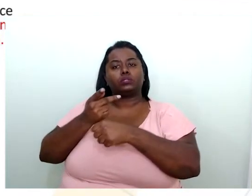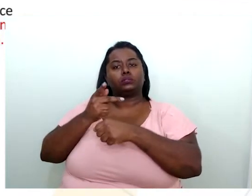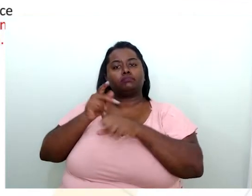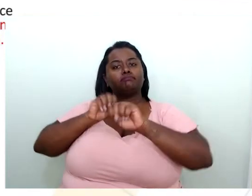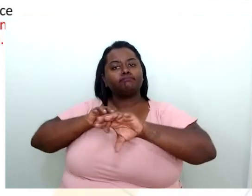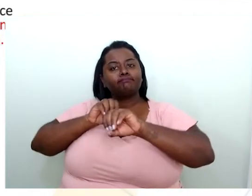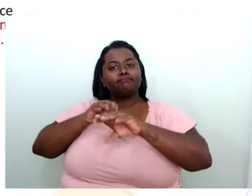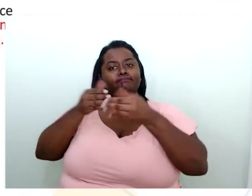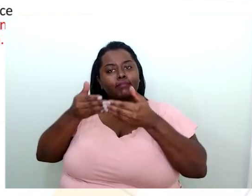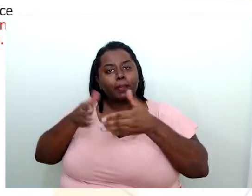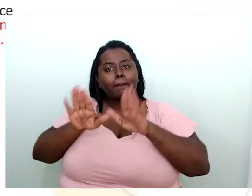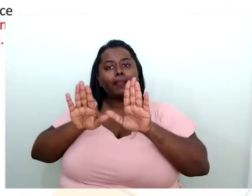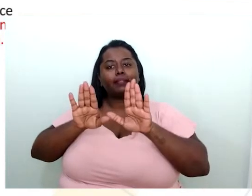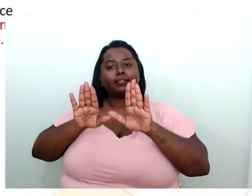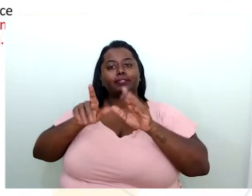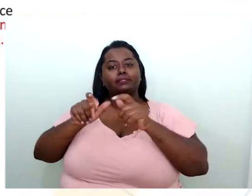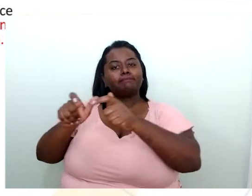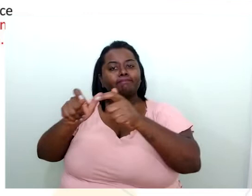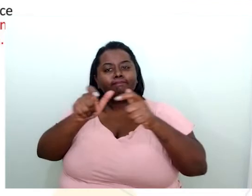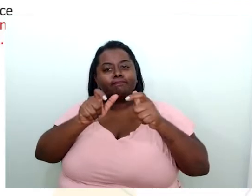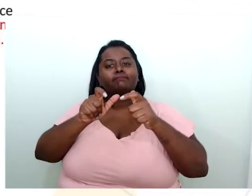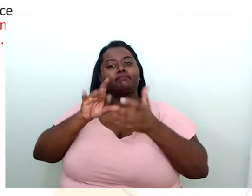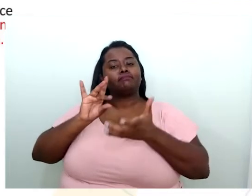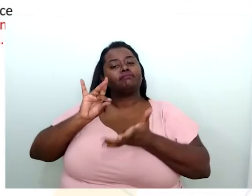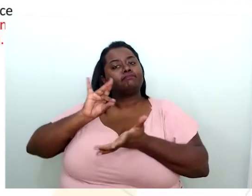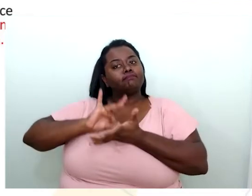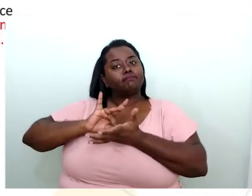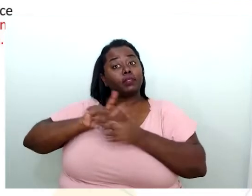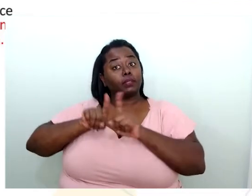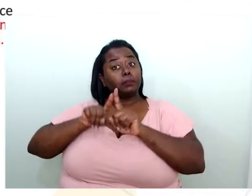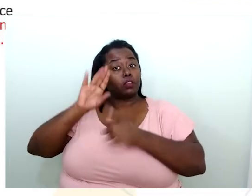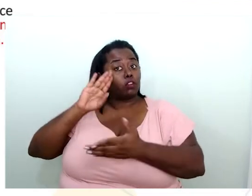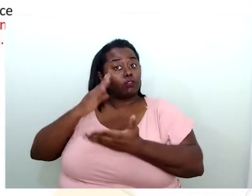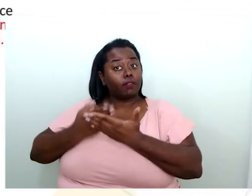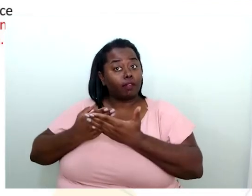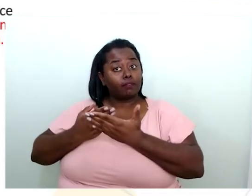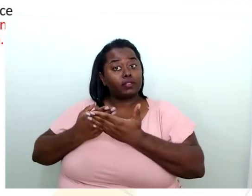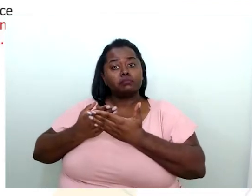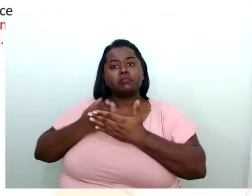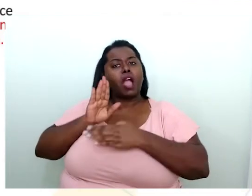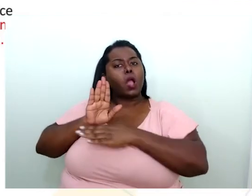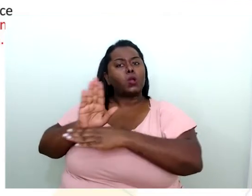sources, which are valid and reliable, with any clear help. So institutions will